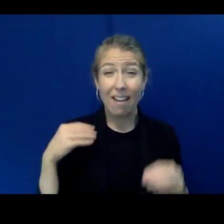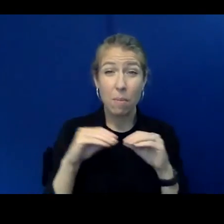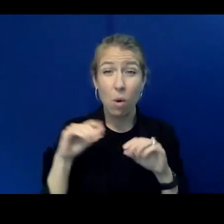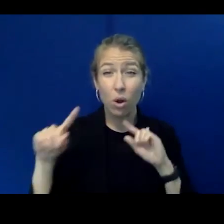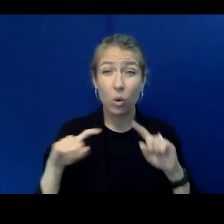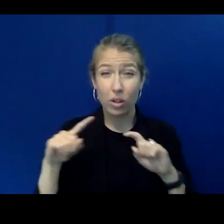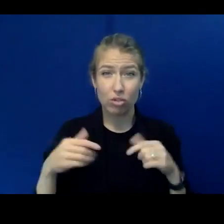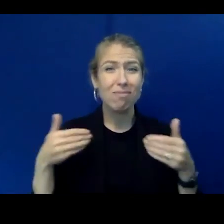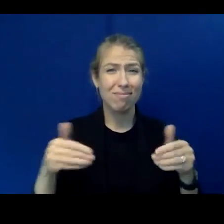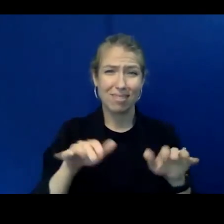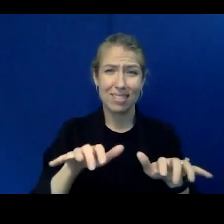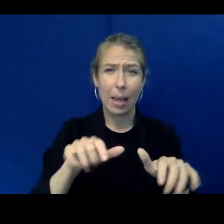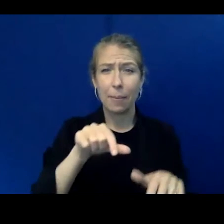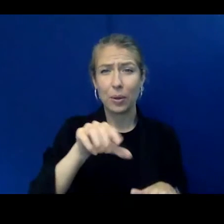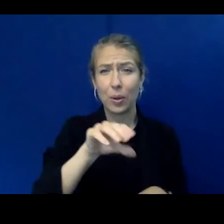ahead and put them in the Q&A box.